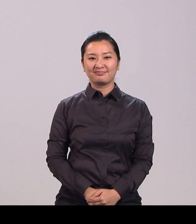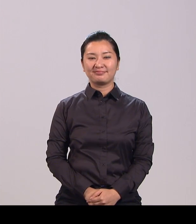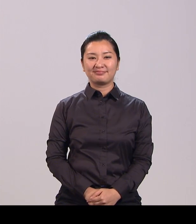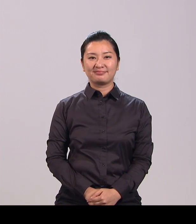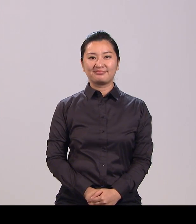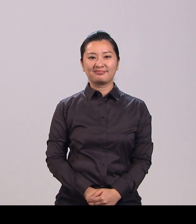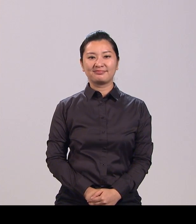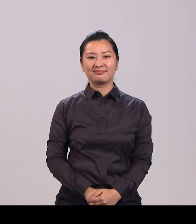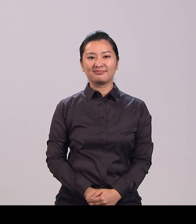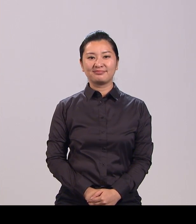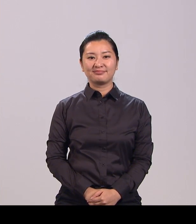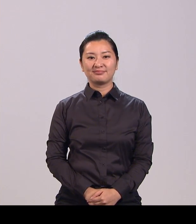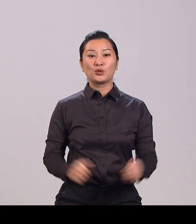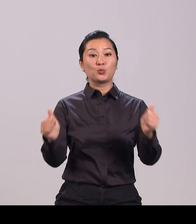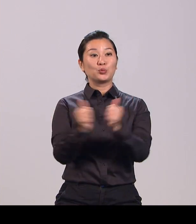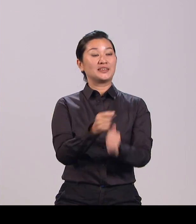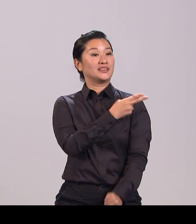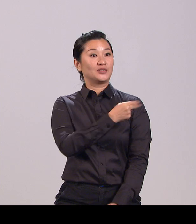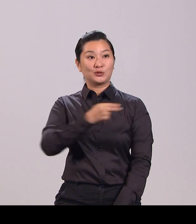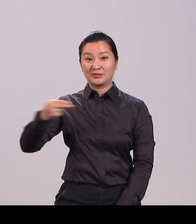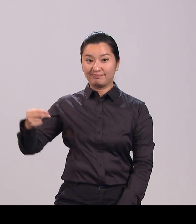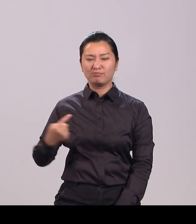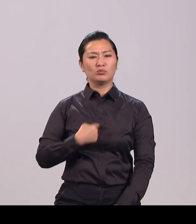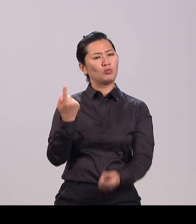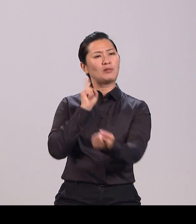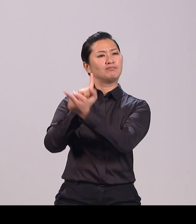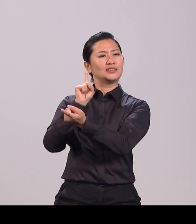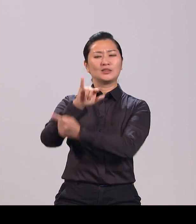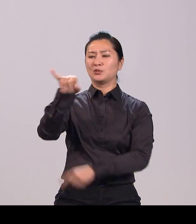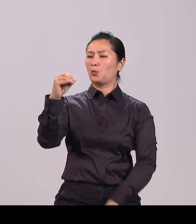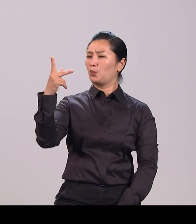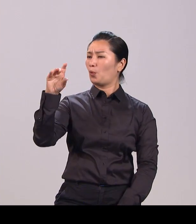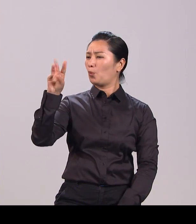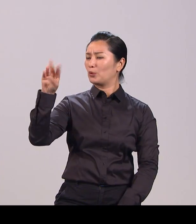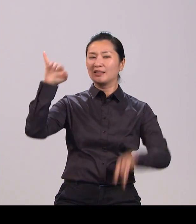With Indonesia, I meet President Jokowi regularly, including once over nasi lemak.